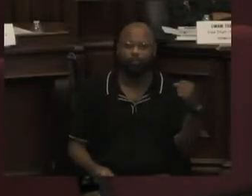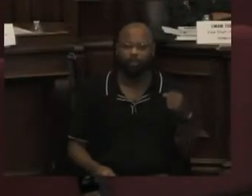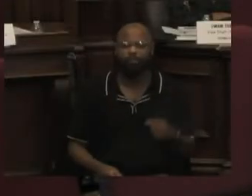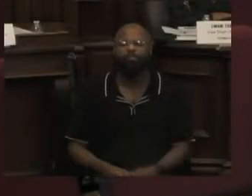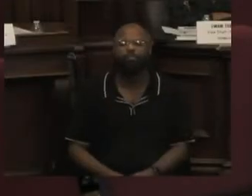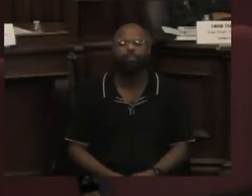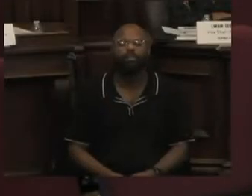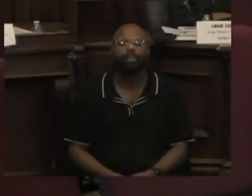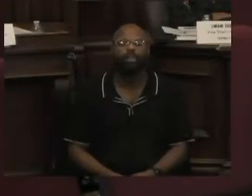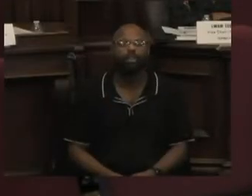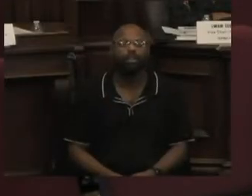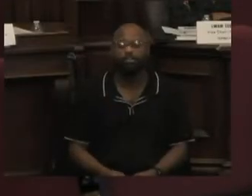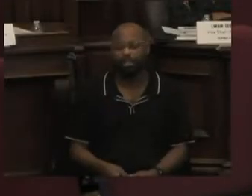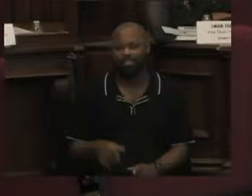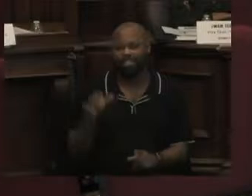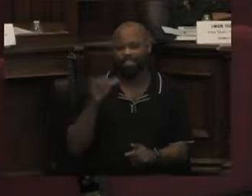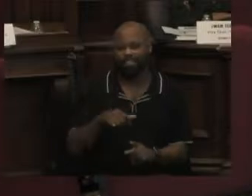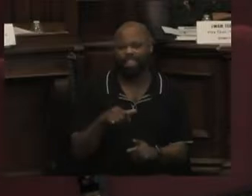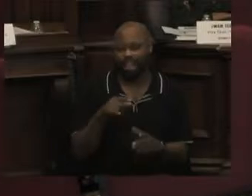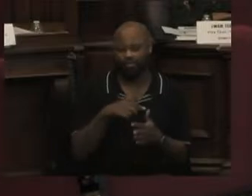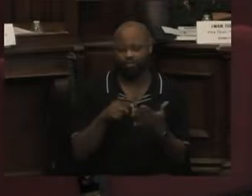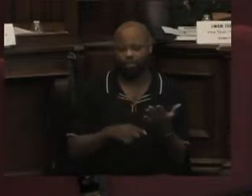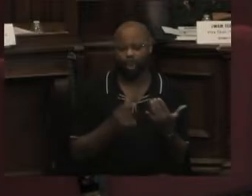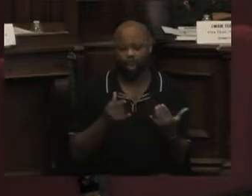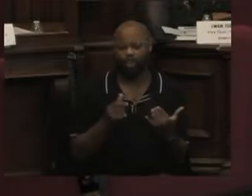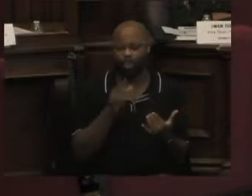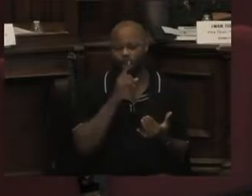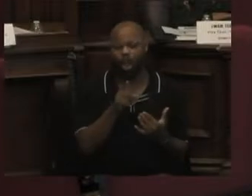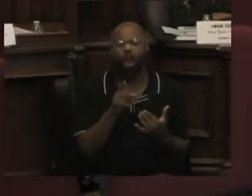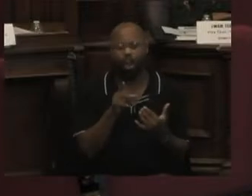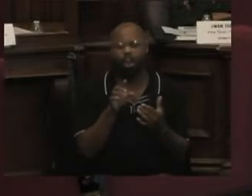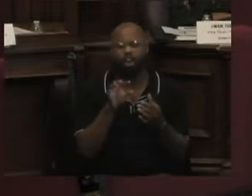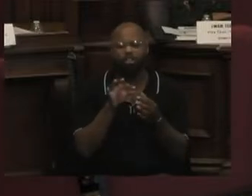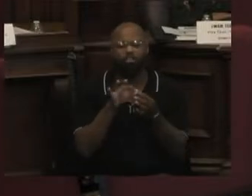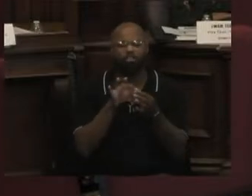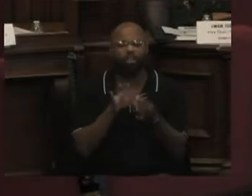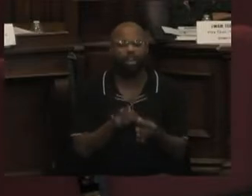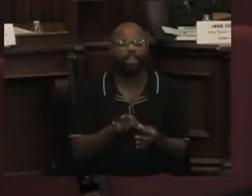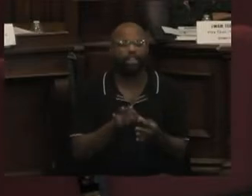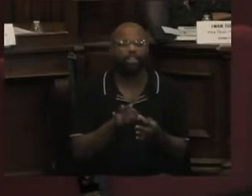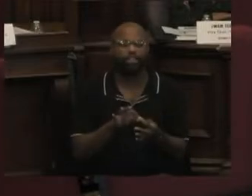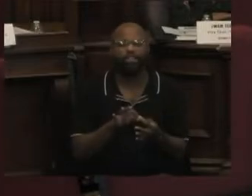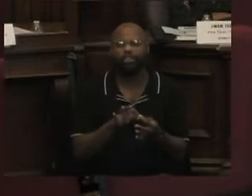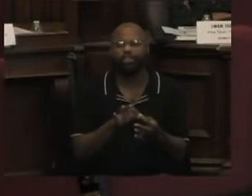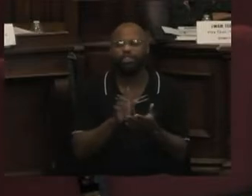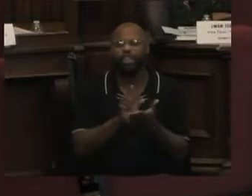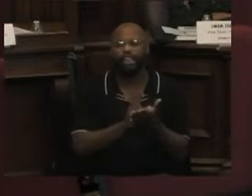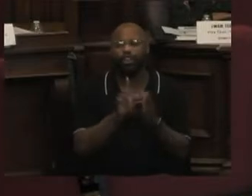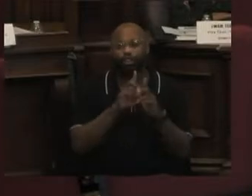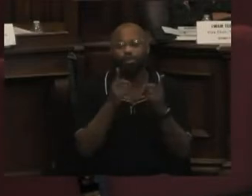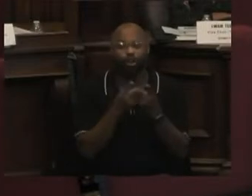with regard to any strategies and things like that. But but